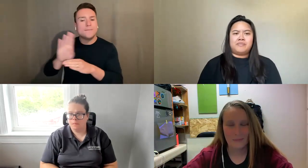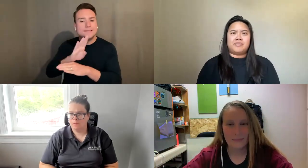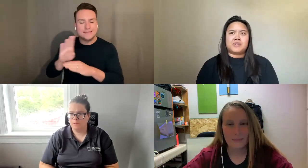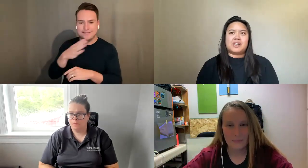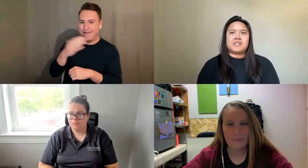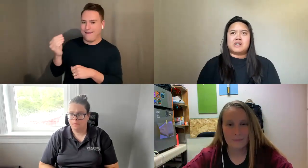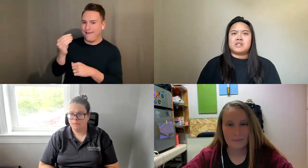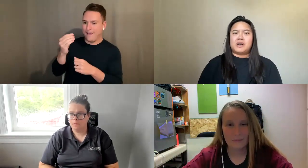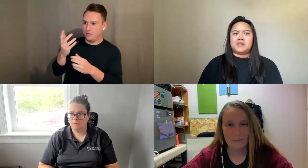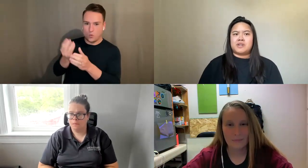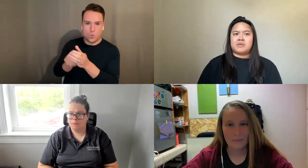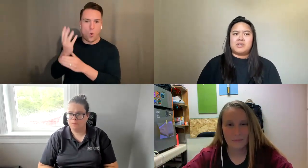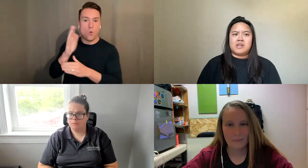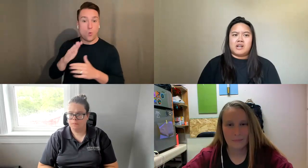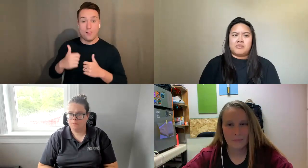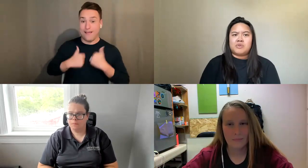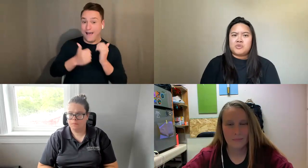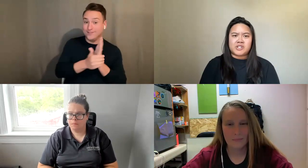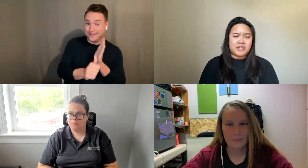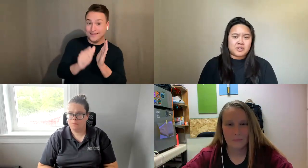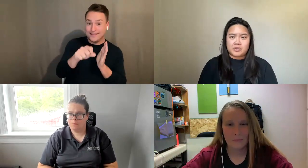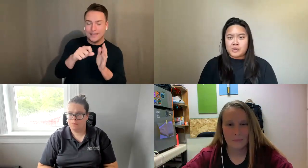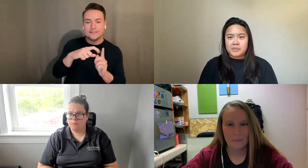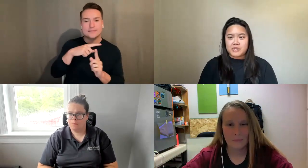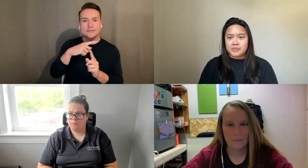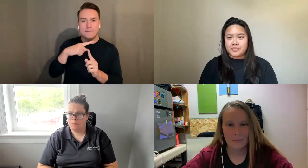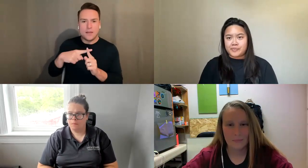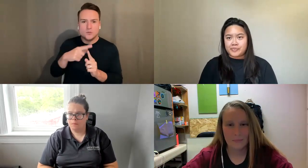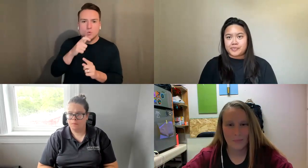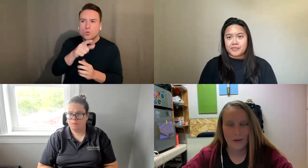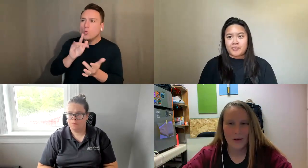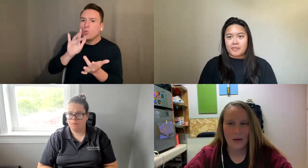life skills, but also who did you reach out to? Who helped you?